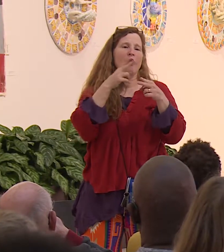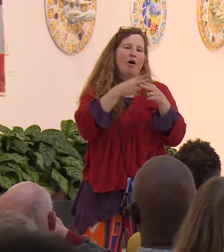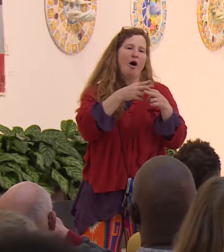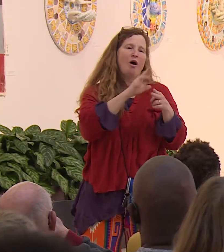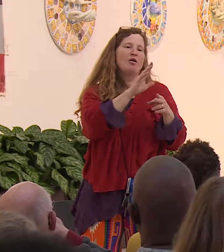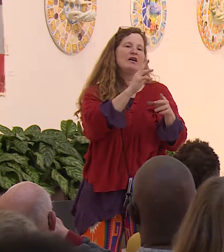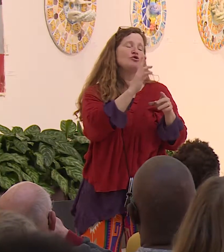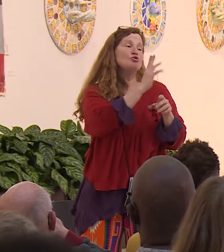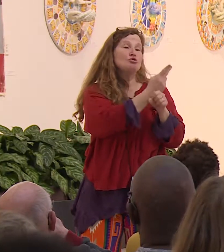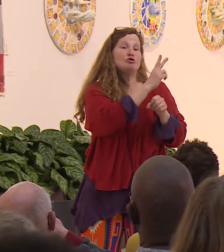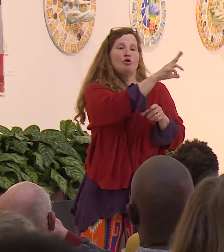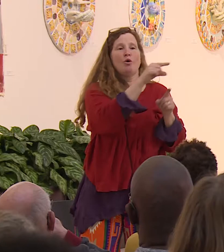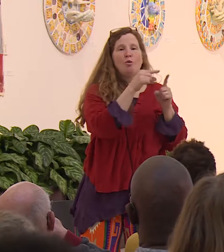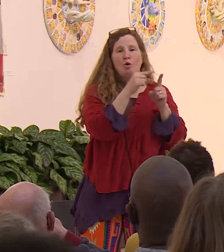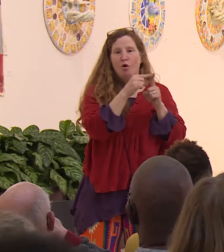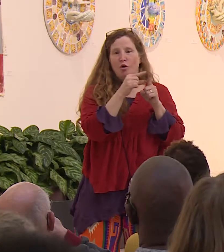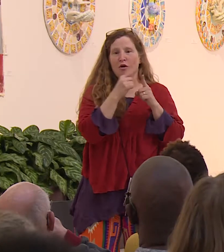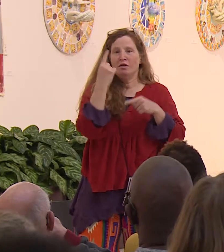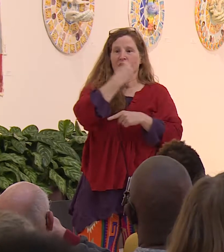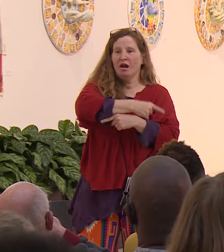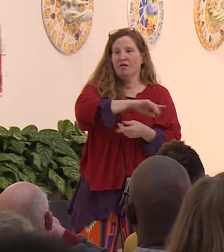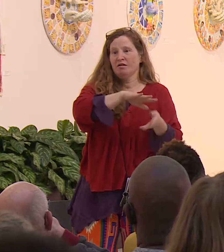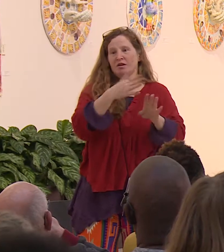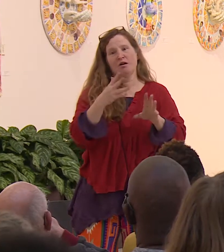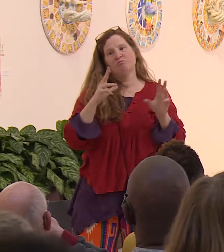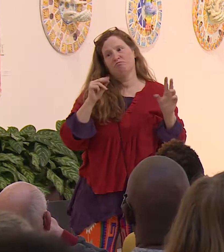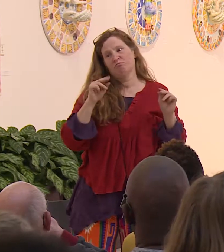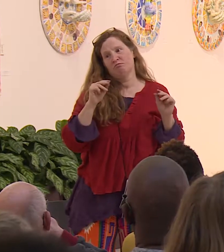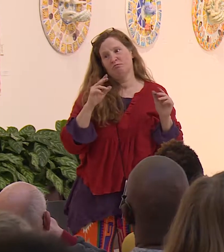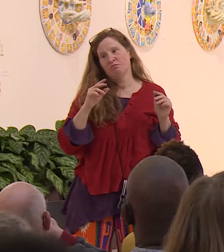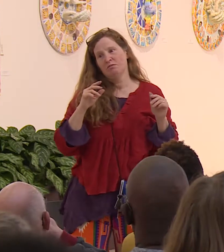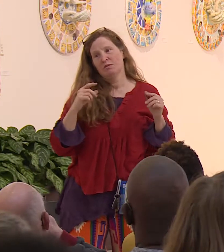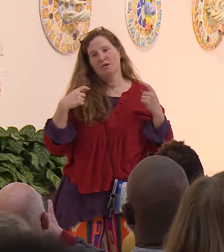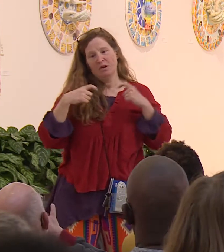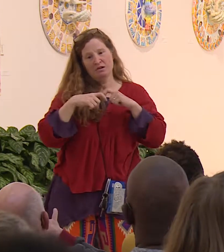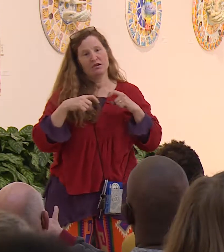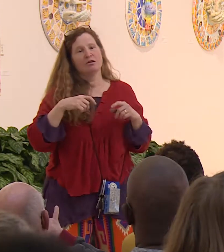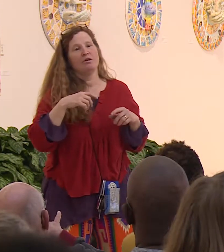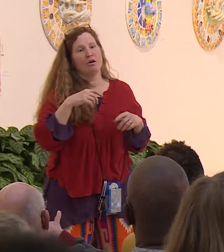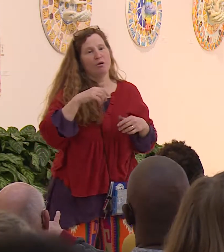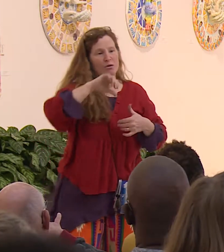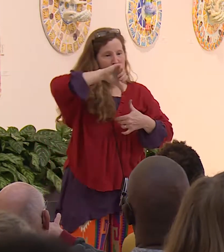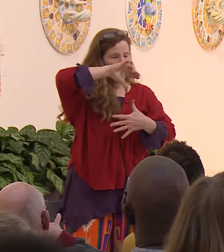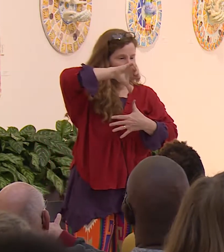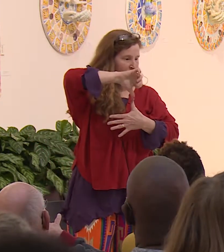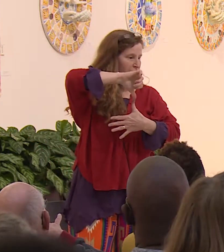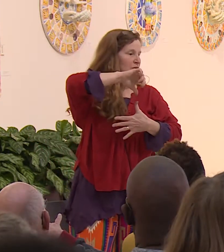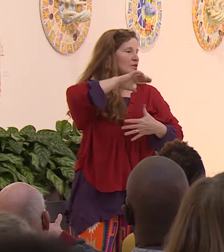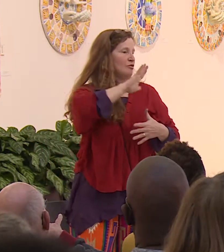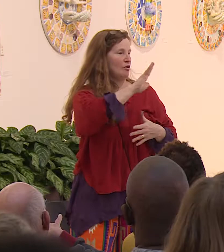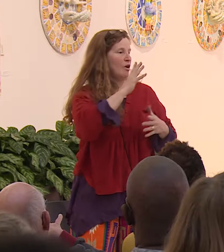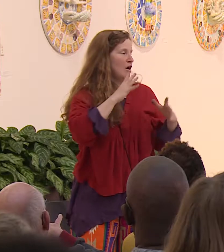Now, it is very important, of course, to honor that culture and to not make that--